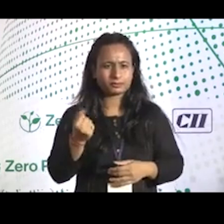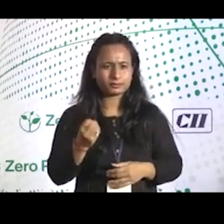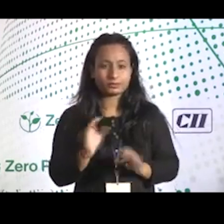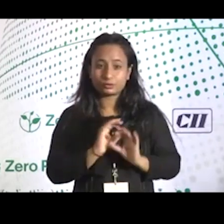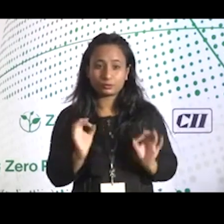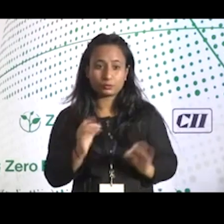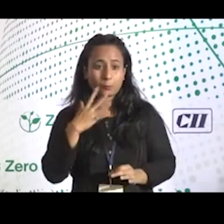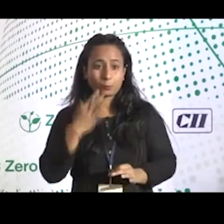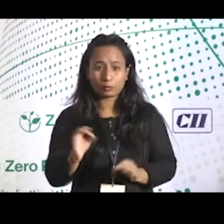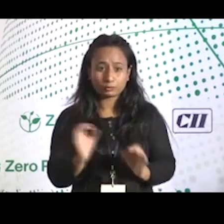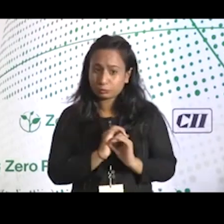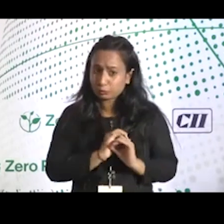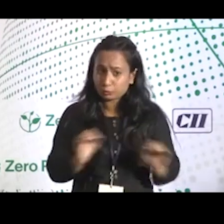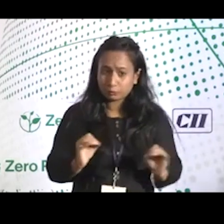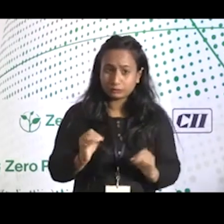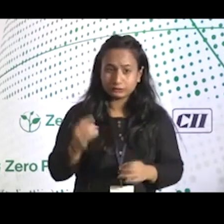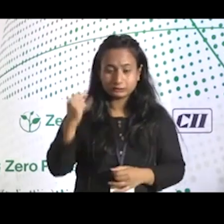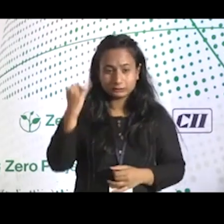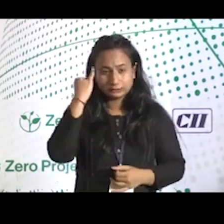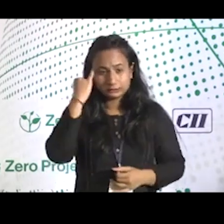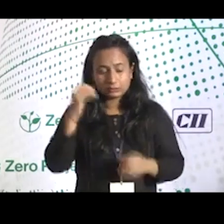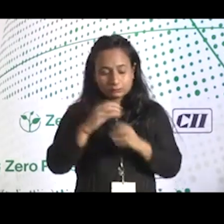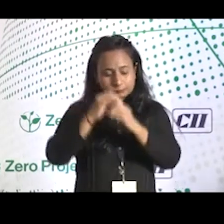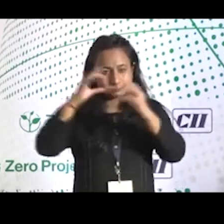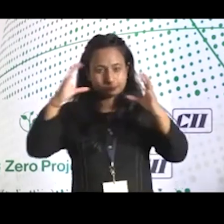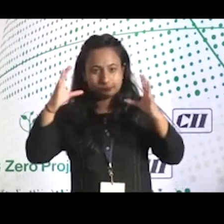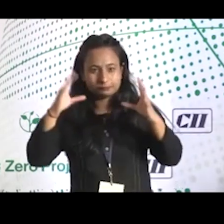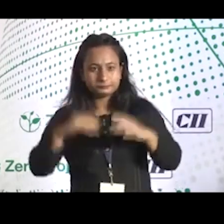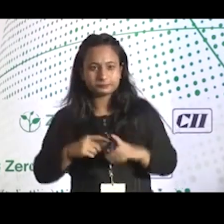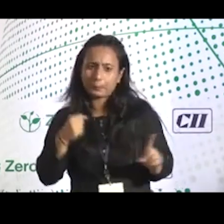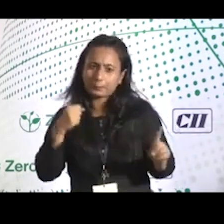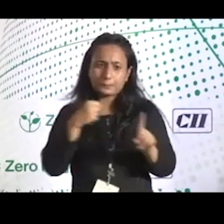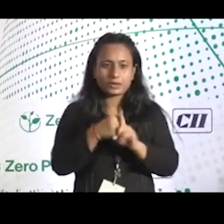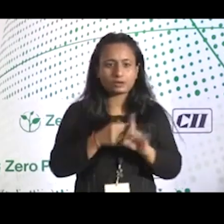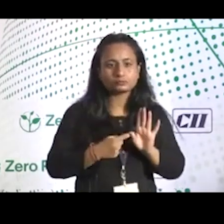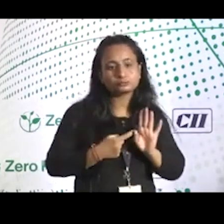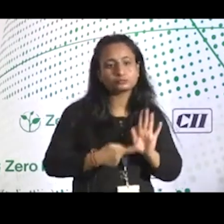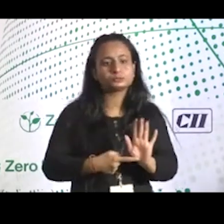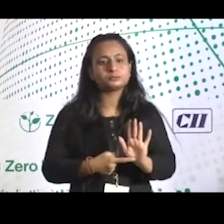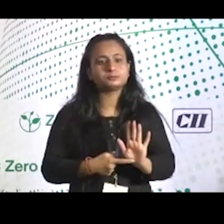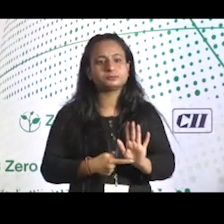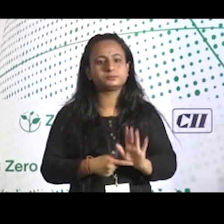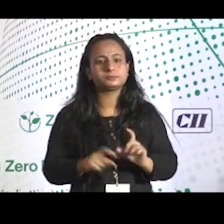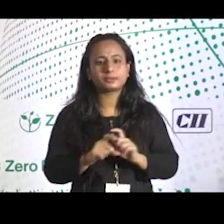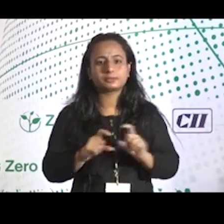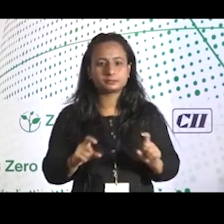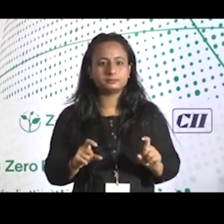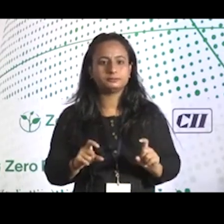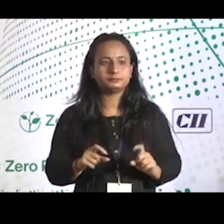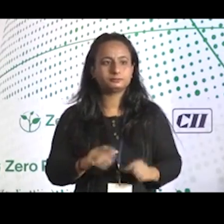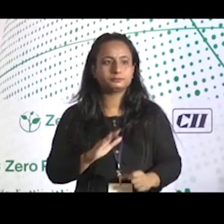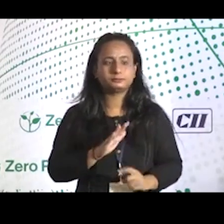but which can give you an idea of what's going on. Let me pause here and